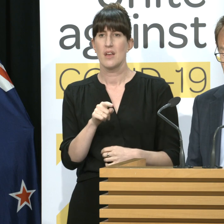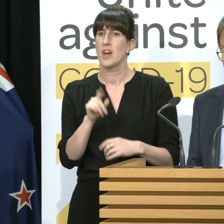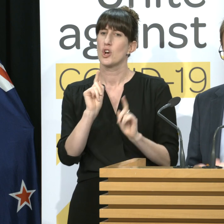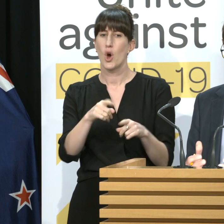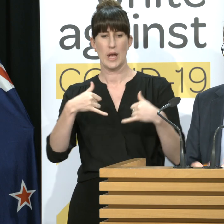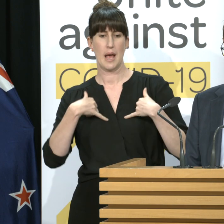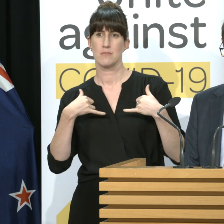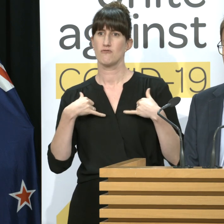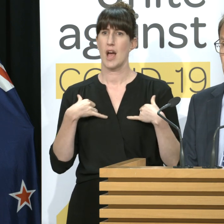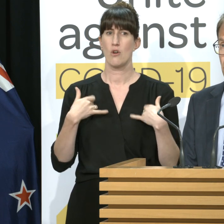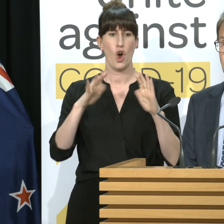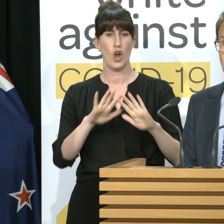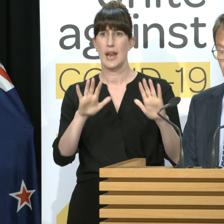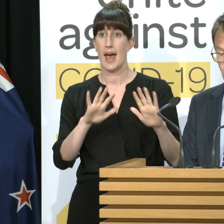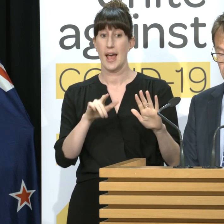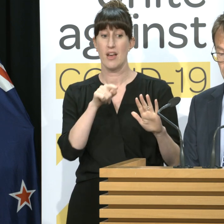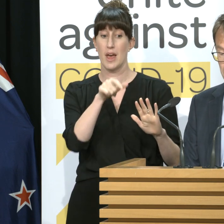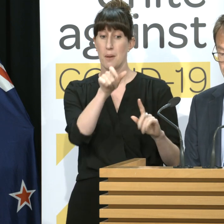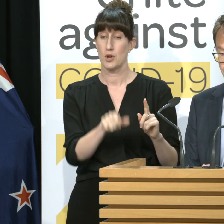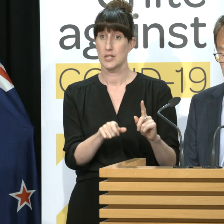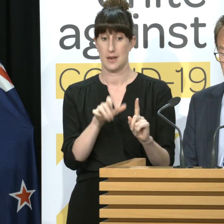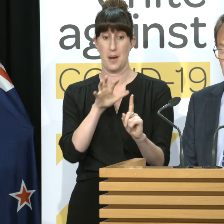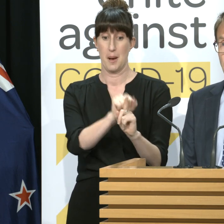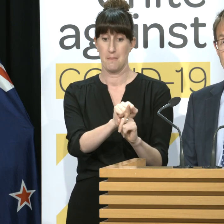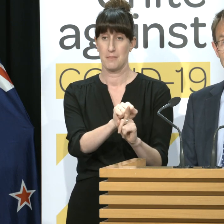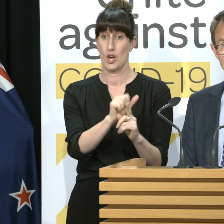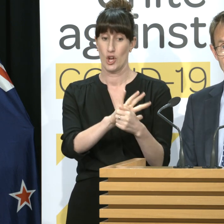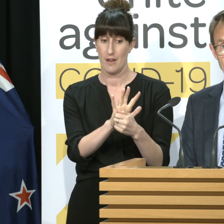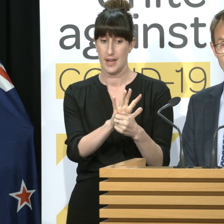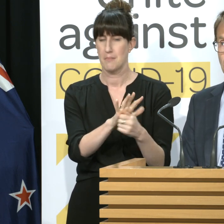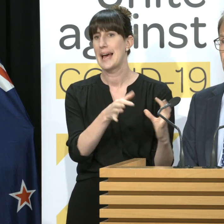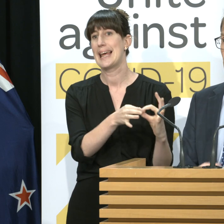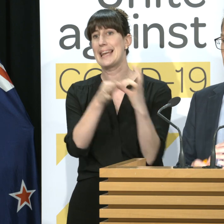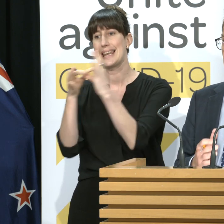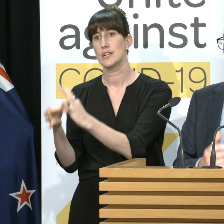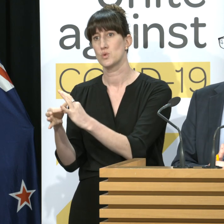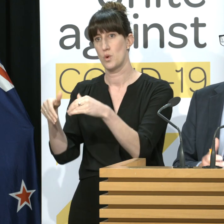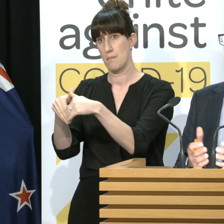But this person has a connection to the border somehow. This again would involve our test,